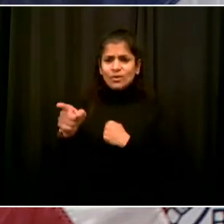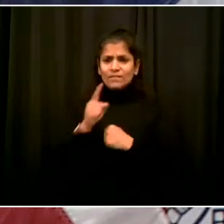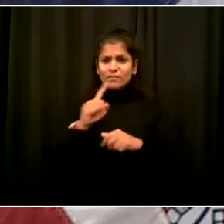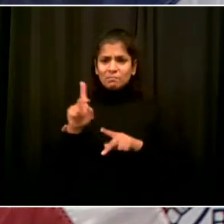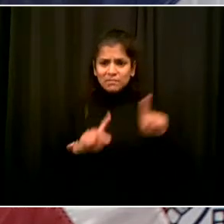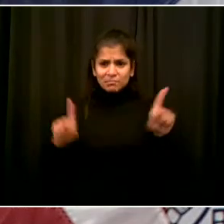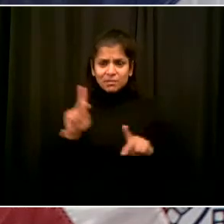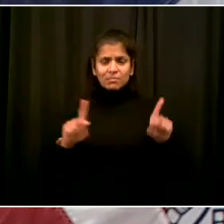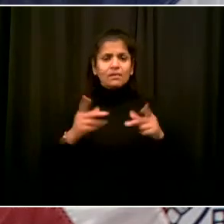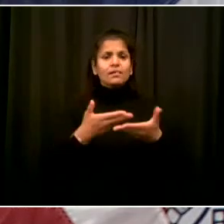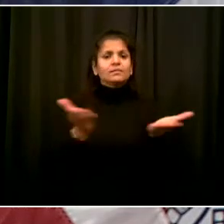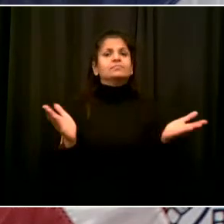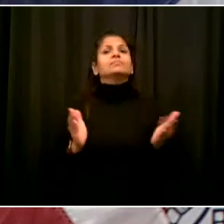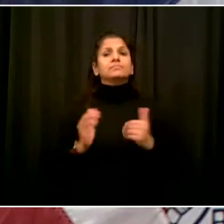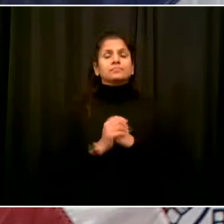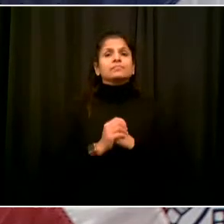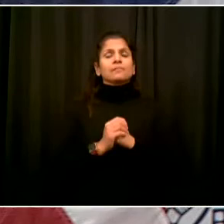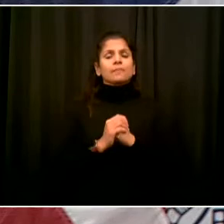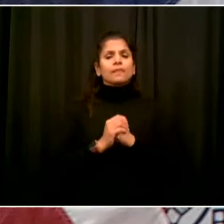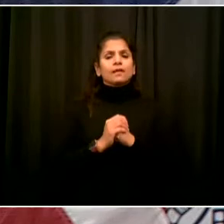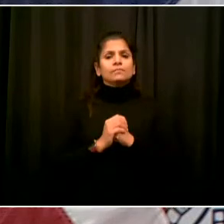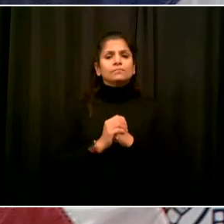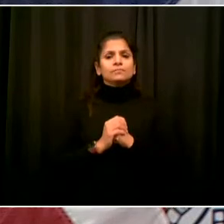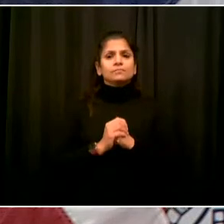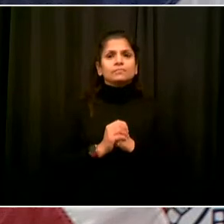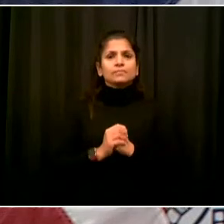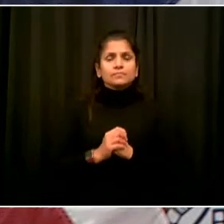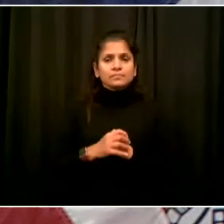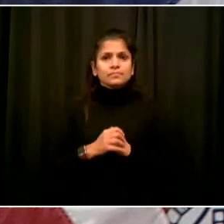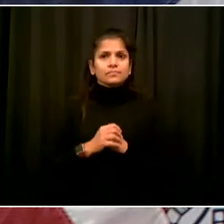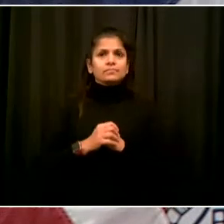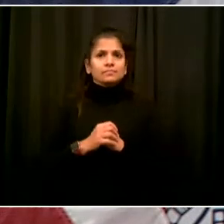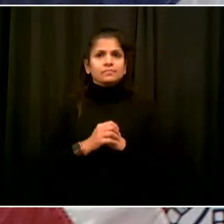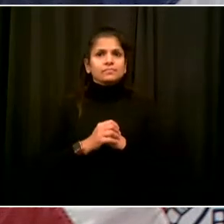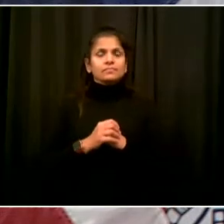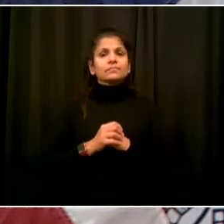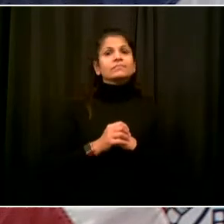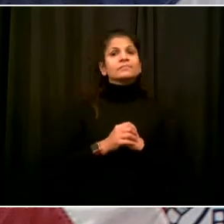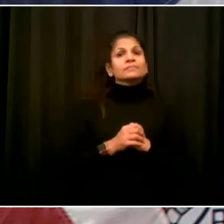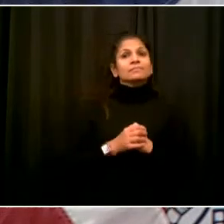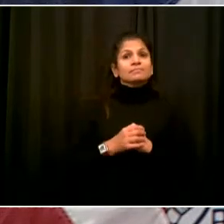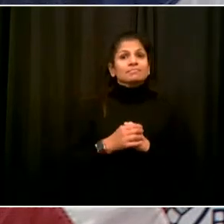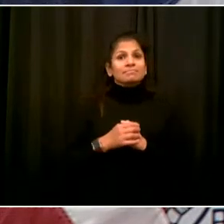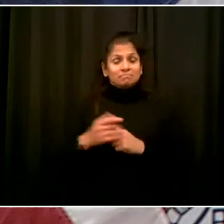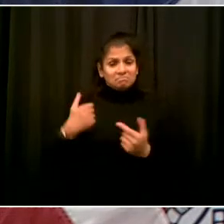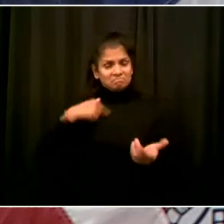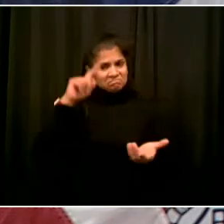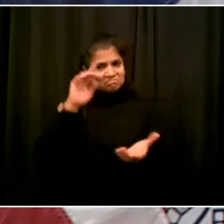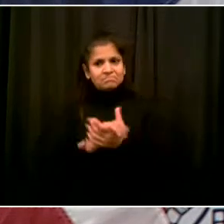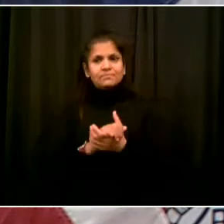LOVE FOR PEOPLE, ALL PEOPLE. AND DAVID DINKINS